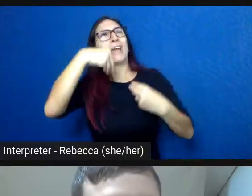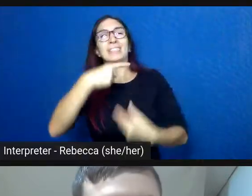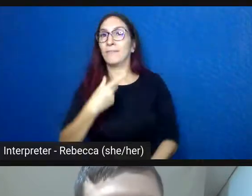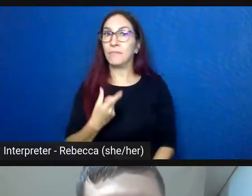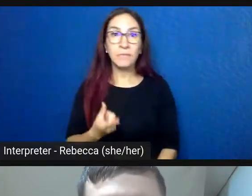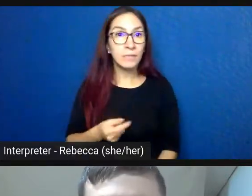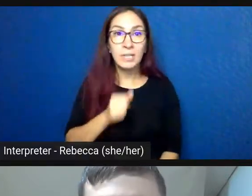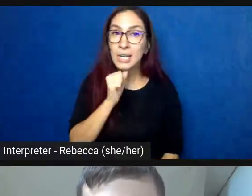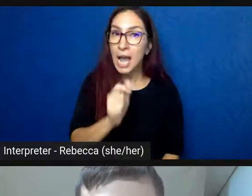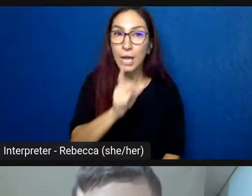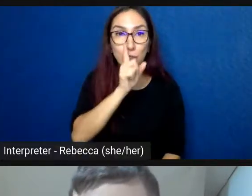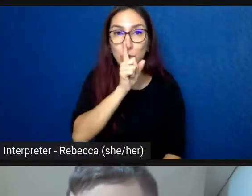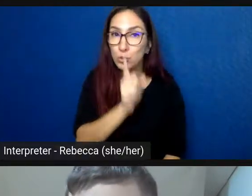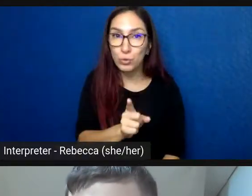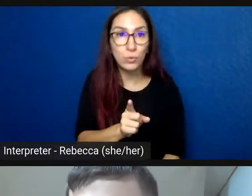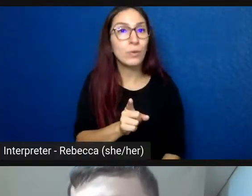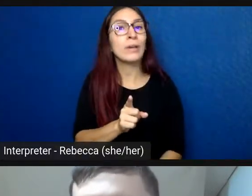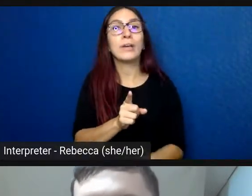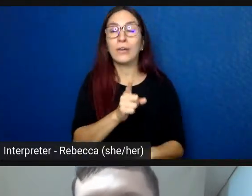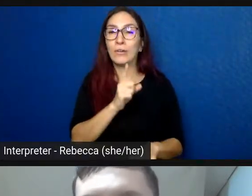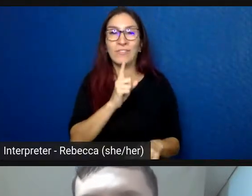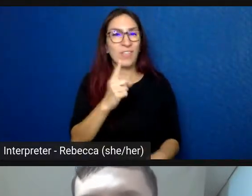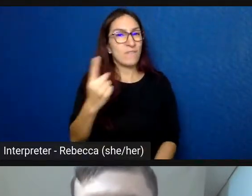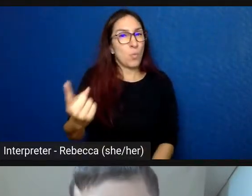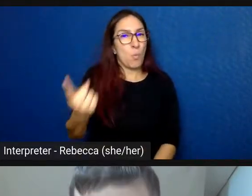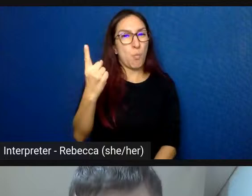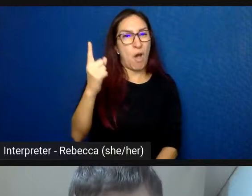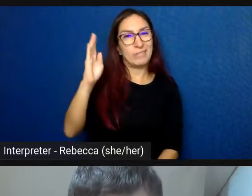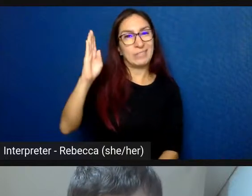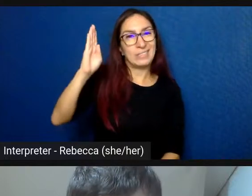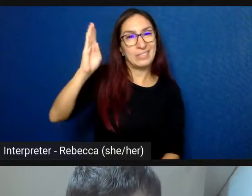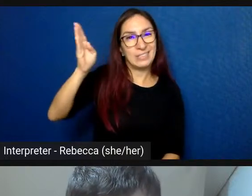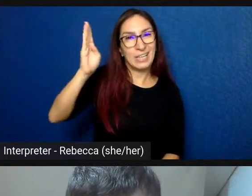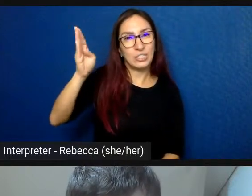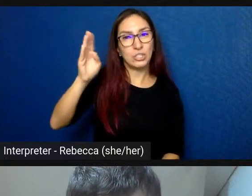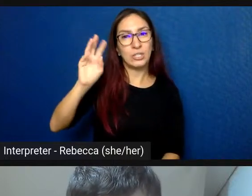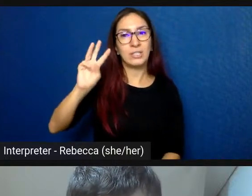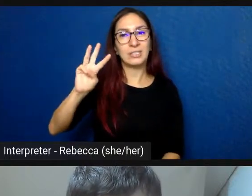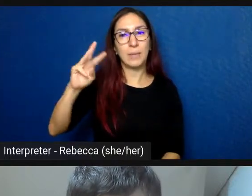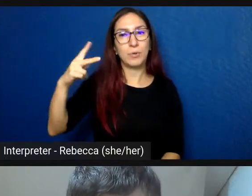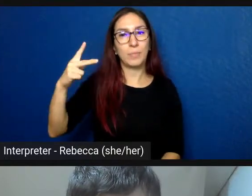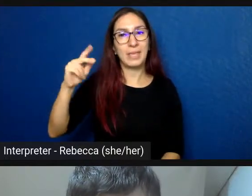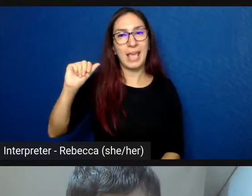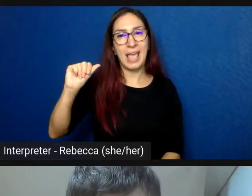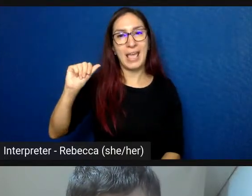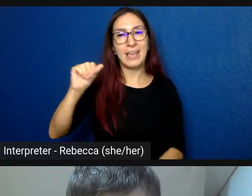together because people tend to believe it has to be accessible it cannot be visually attractive. That is not true. And I